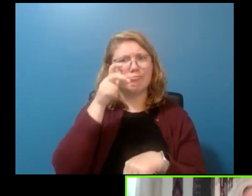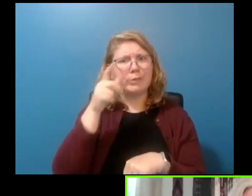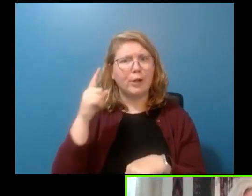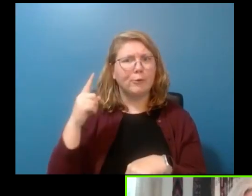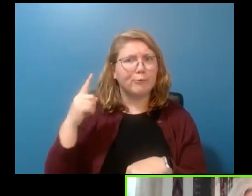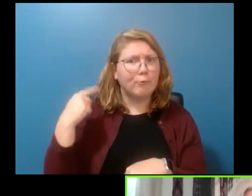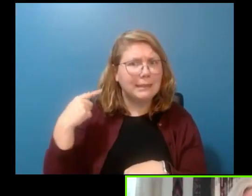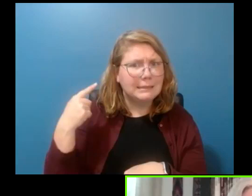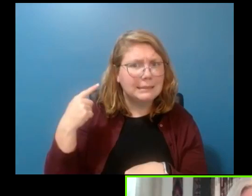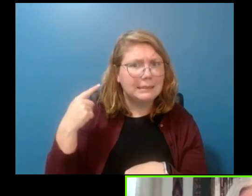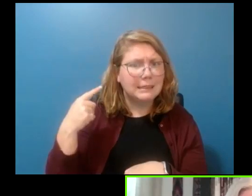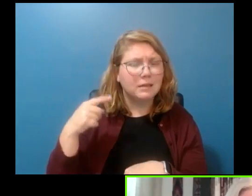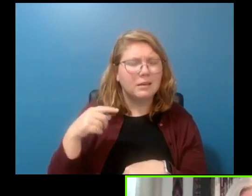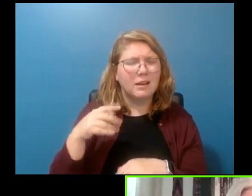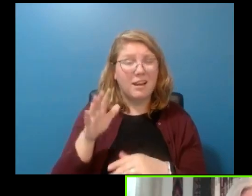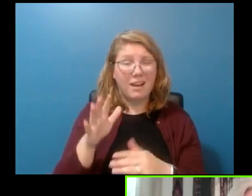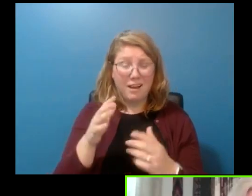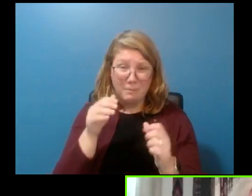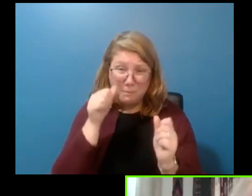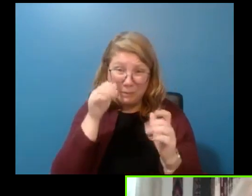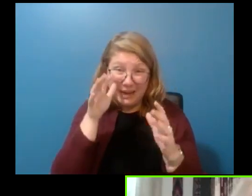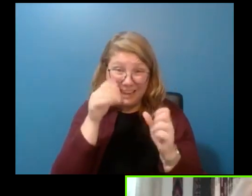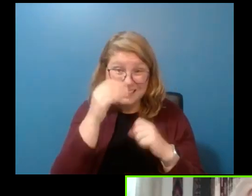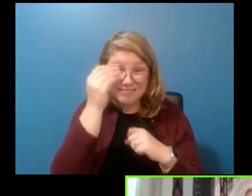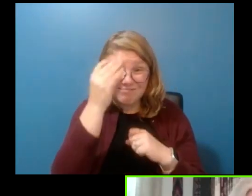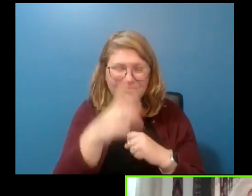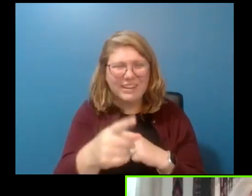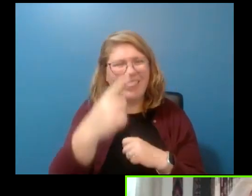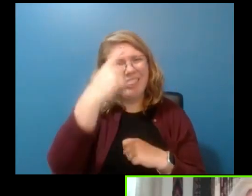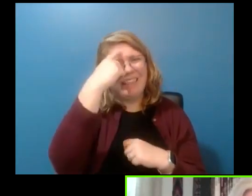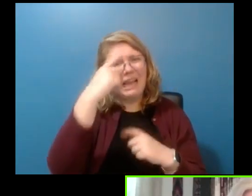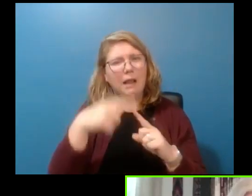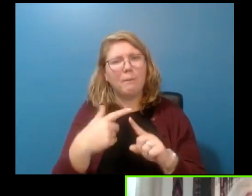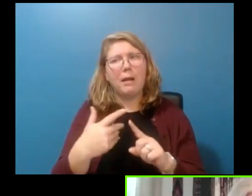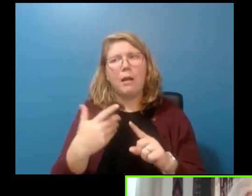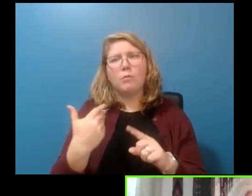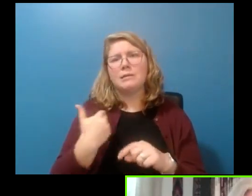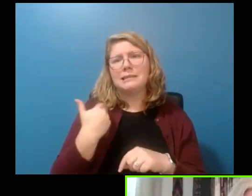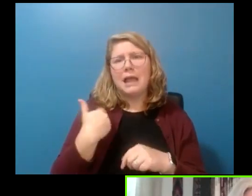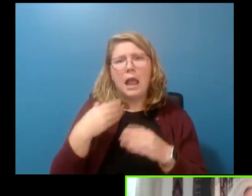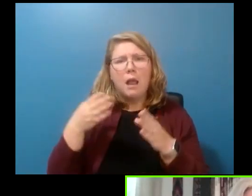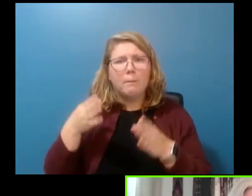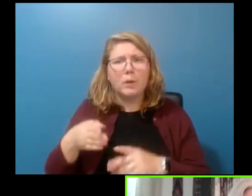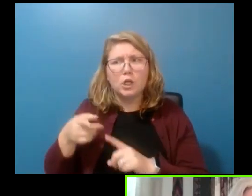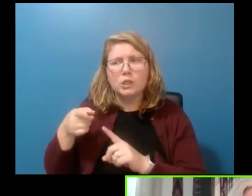are the slang words for other healthcare conditions? They don't exist -- diabetes, cancer,